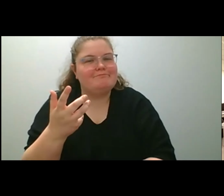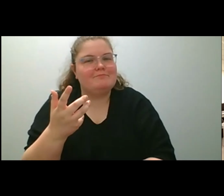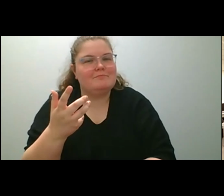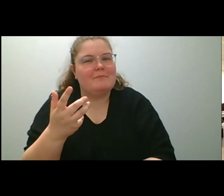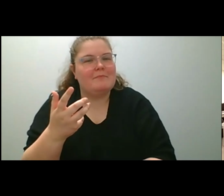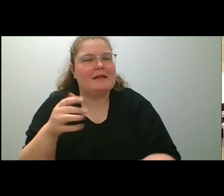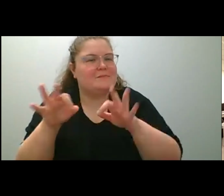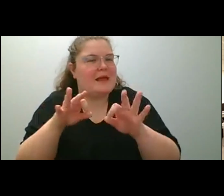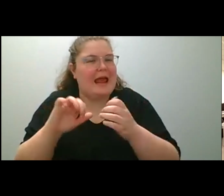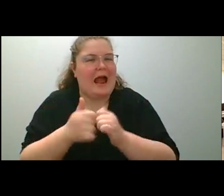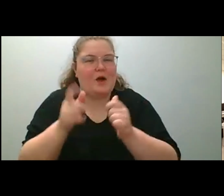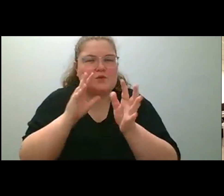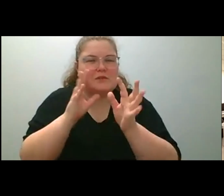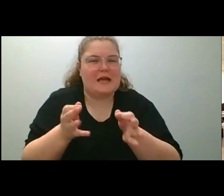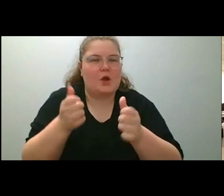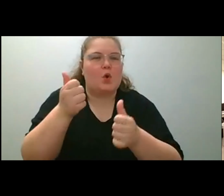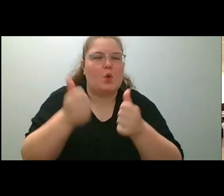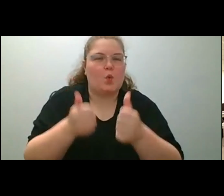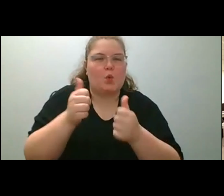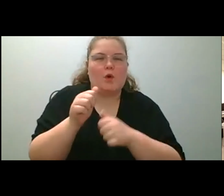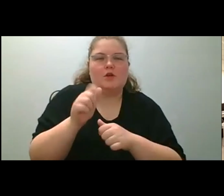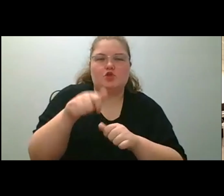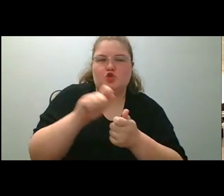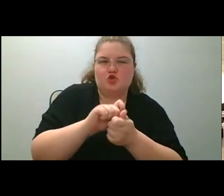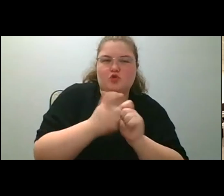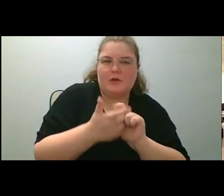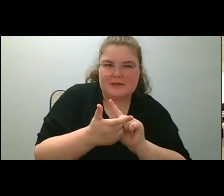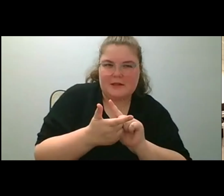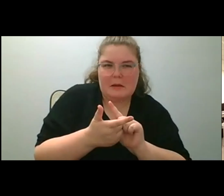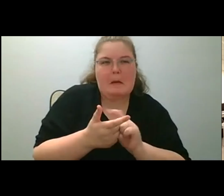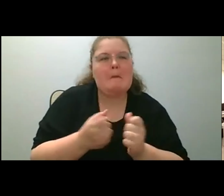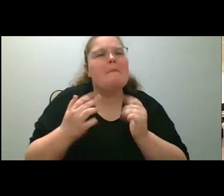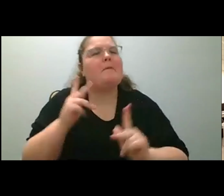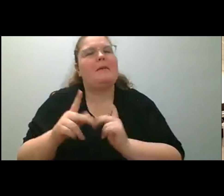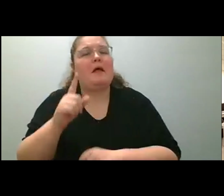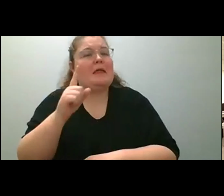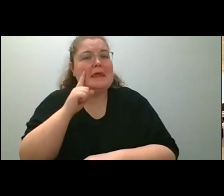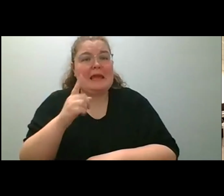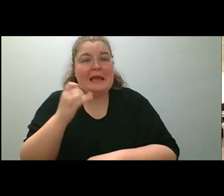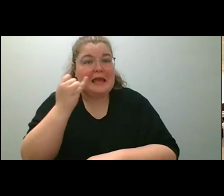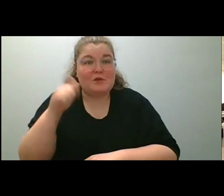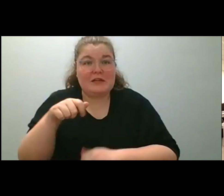what to translate on their website? I think one common misconception is, if you're going to translate your website you need to do everything,